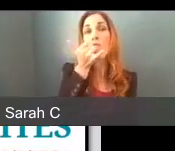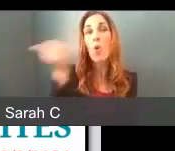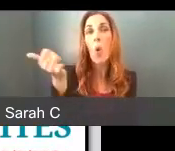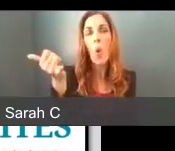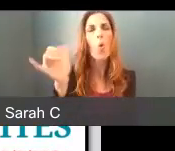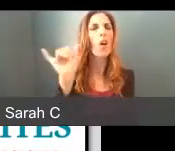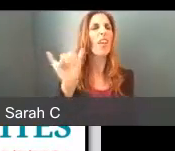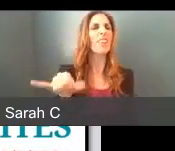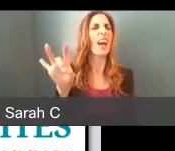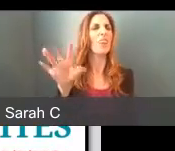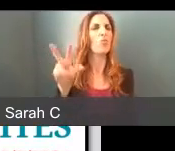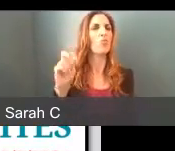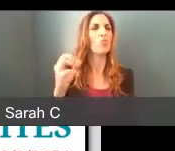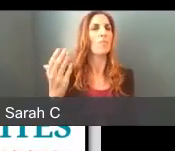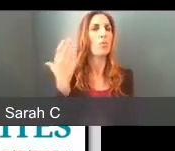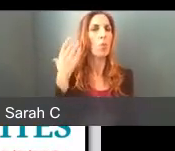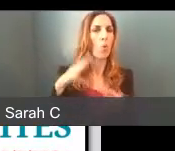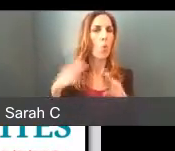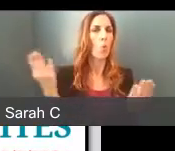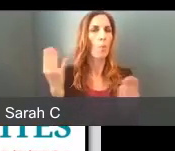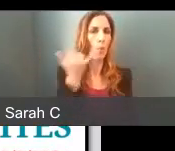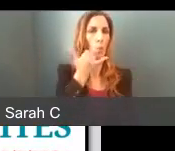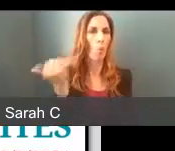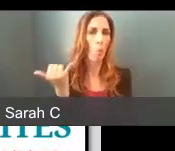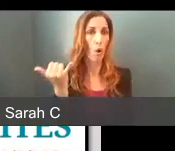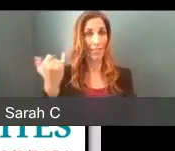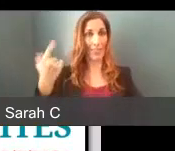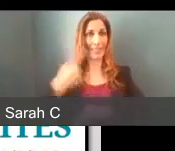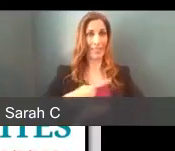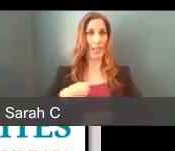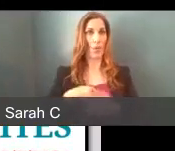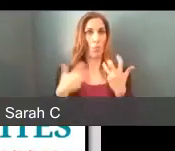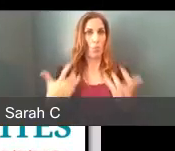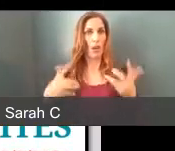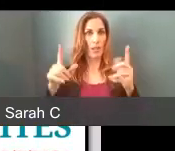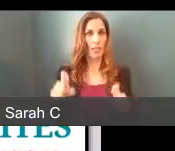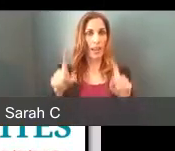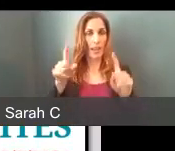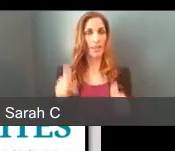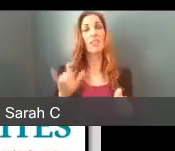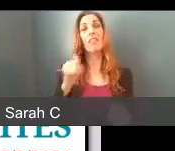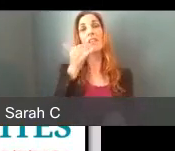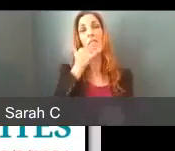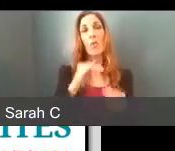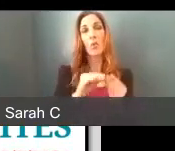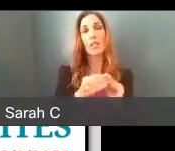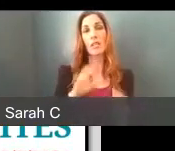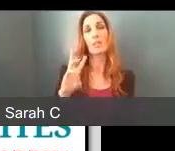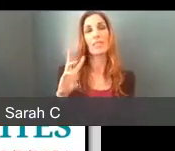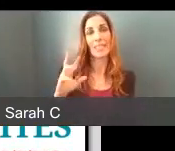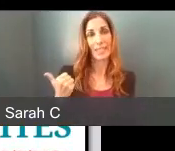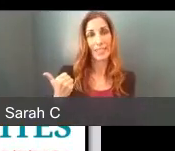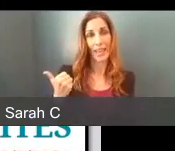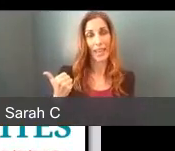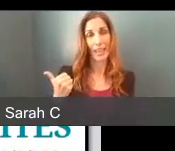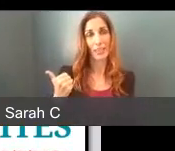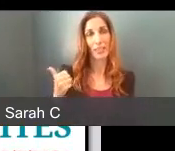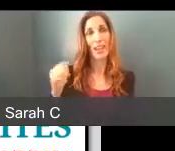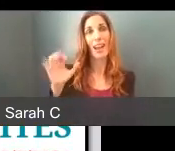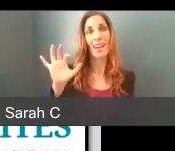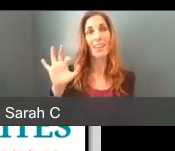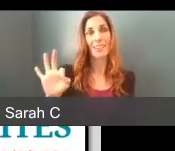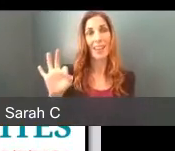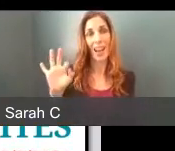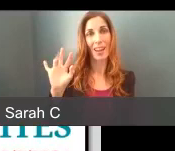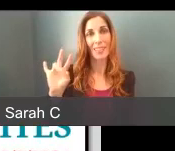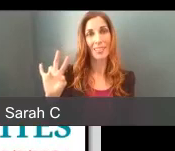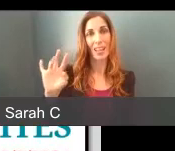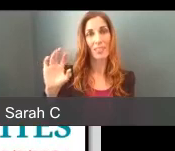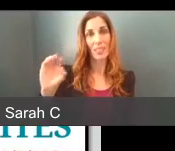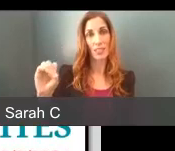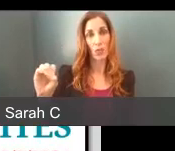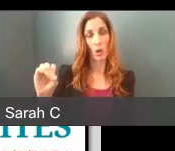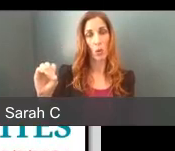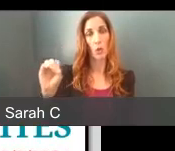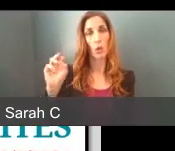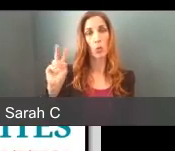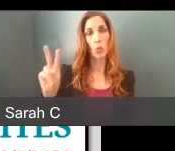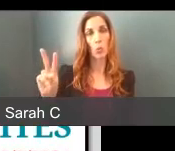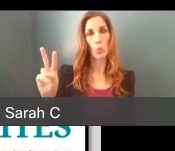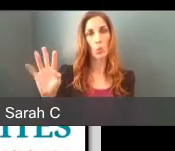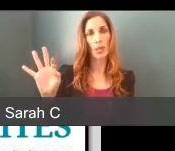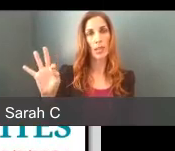in the morning, again, for the day that you want to be tested. That phone number is (610) 970-2937